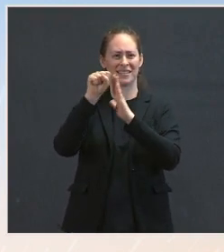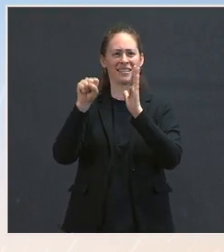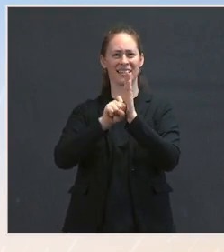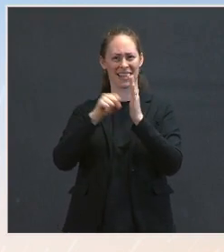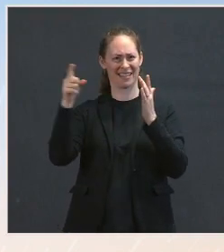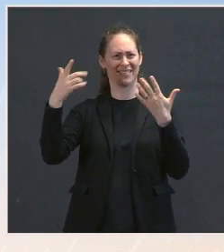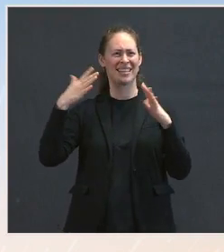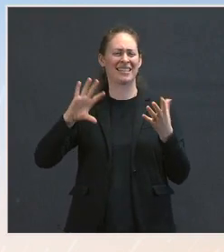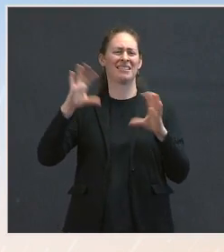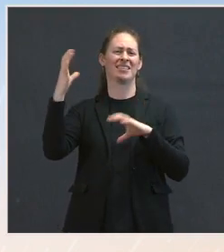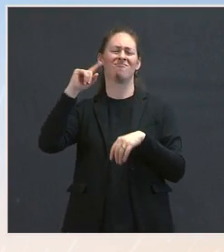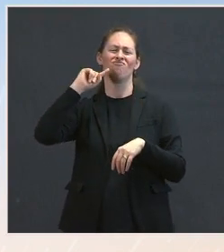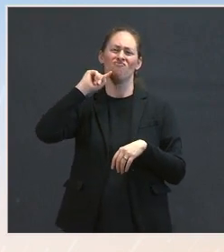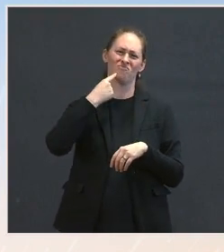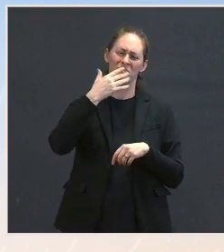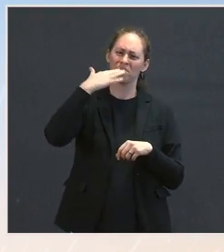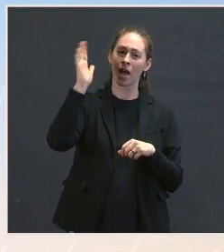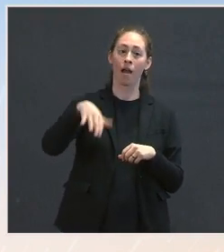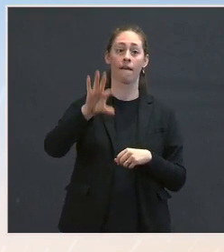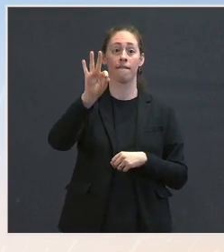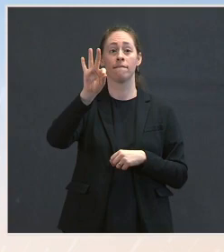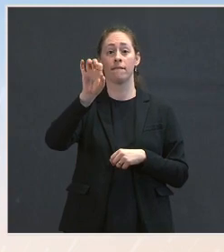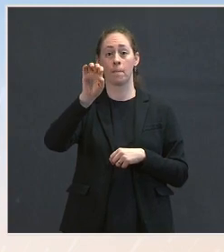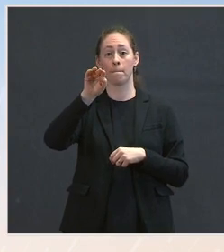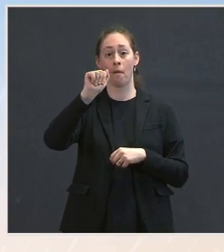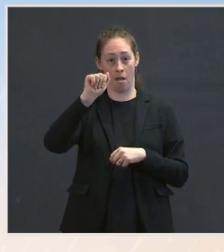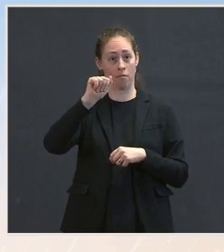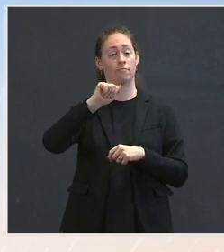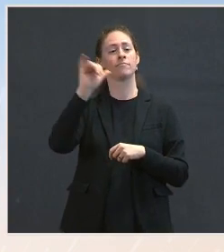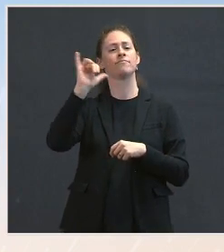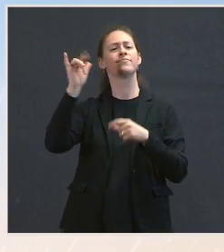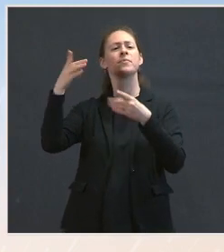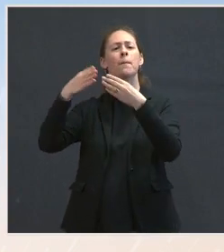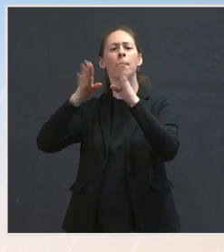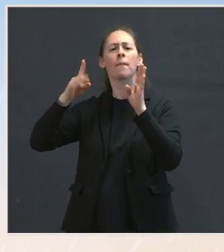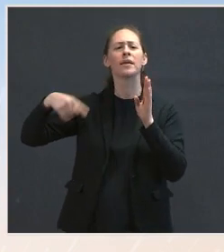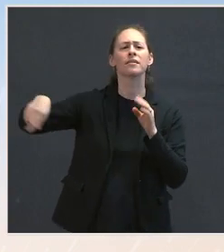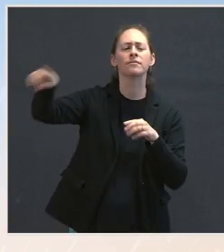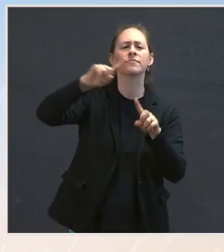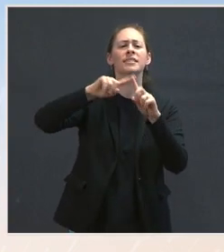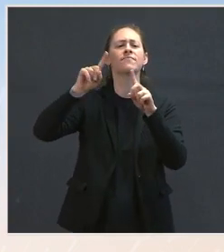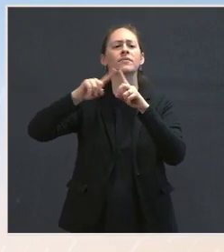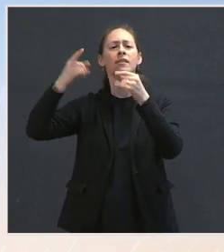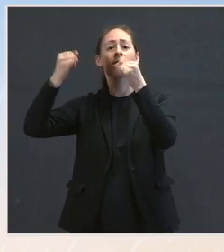to provide both public and individual assistance, including grants for temporary housing and home repairs;